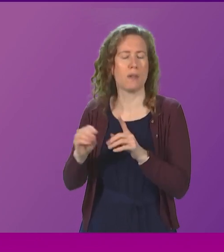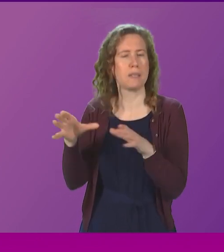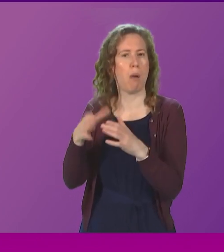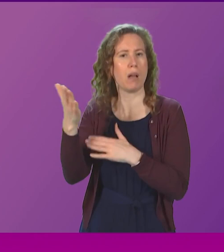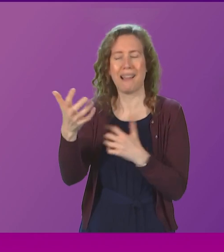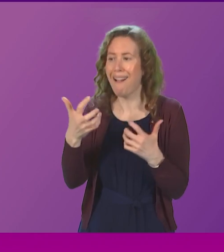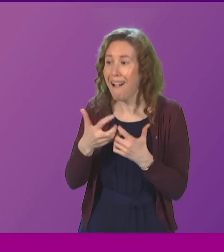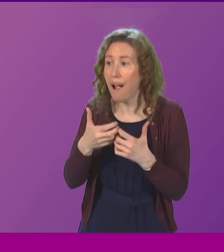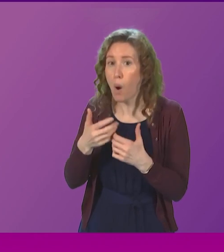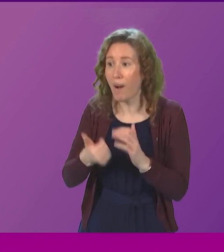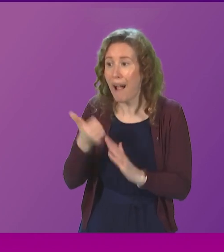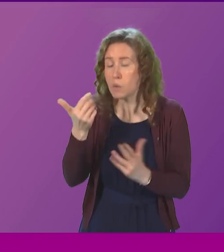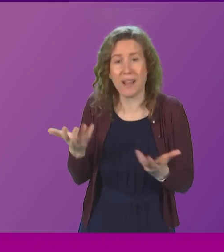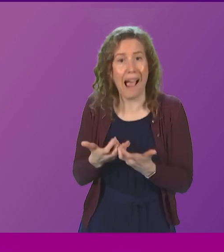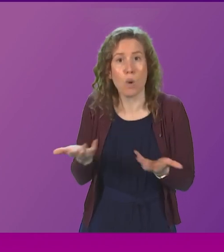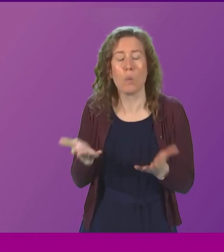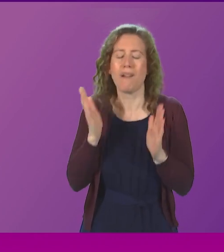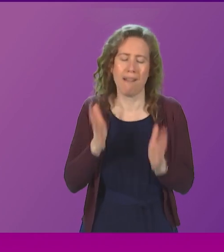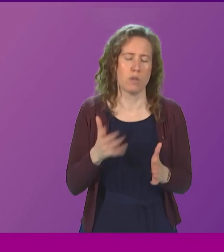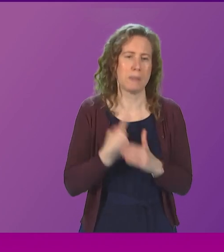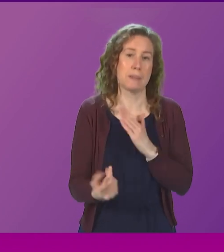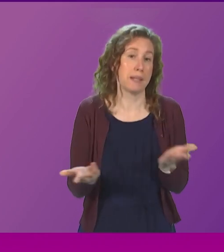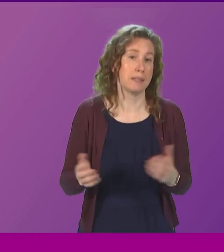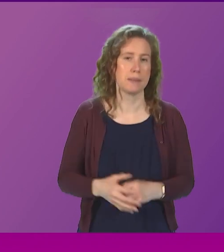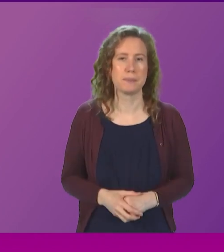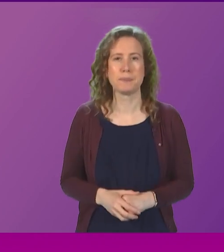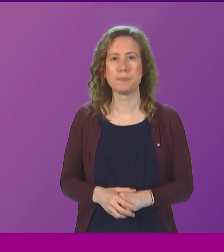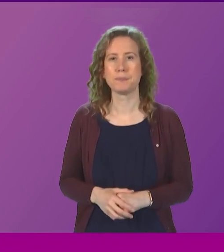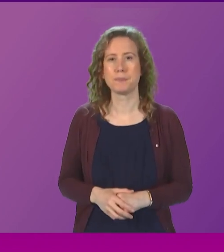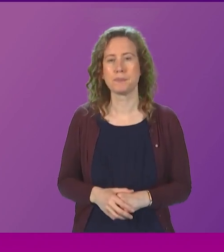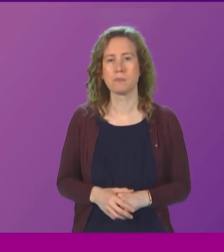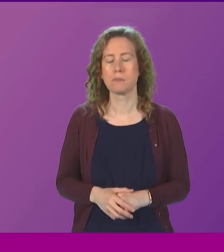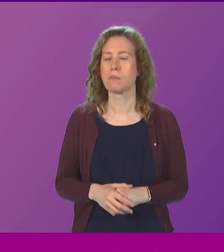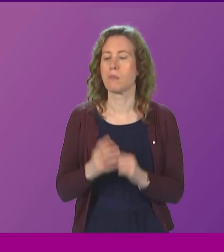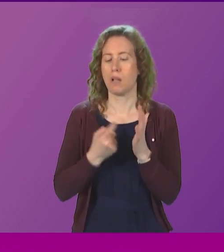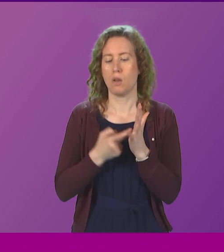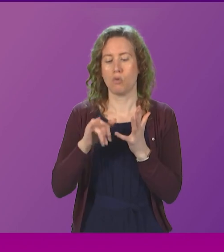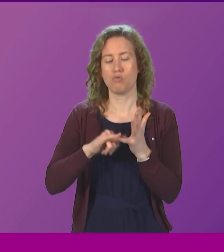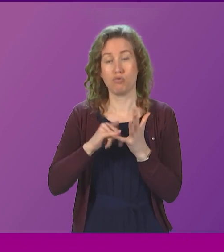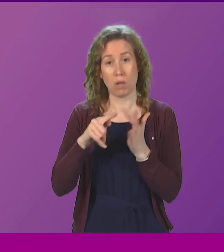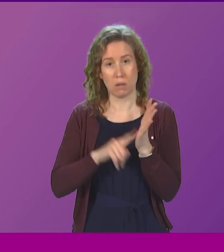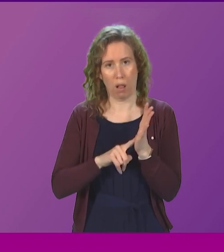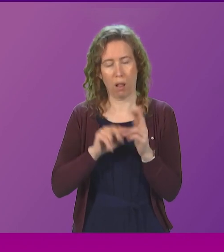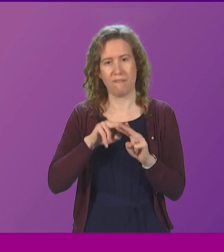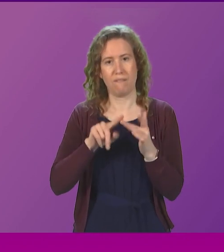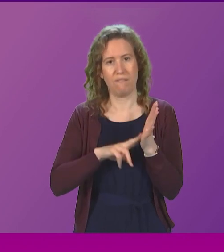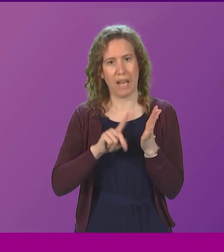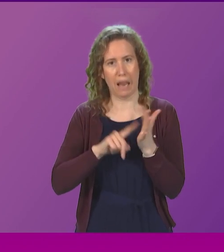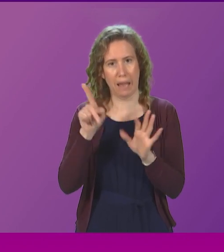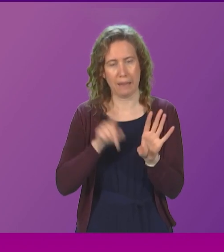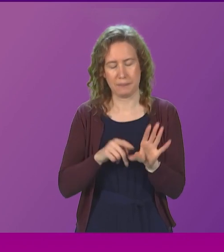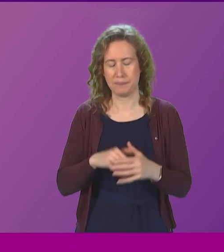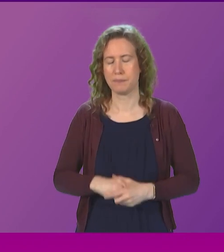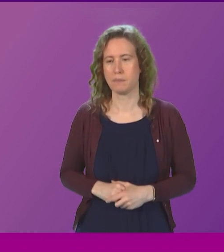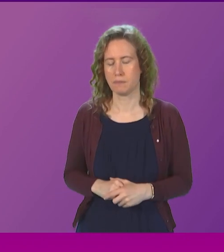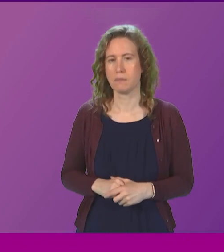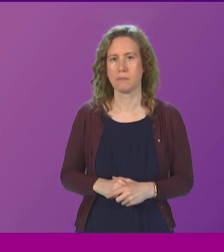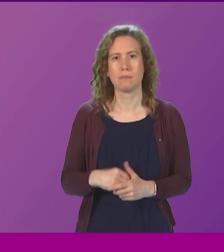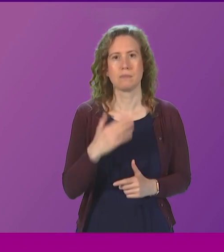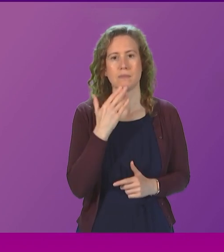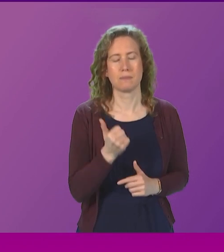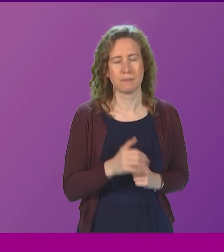out of it is to achieve our independence.